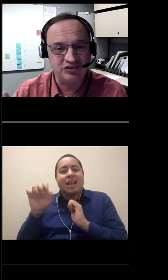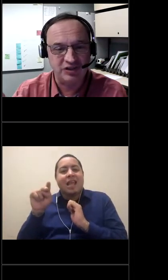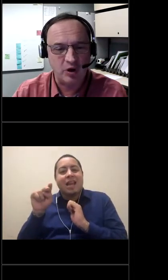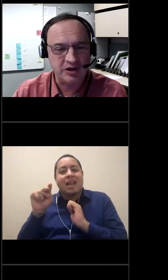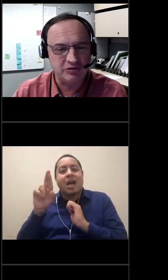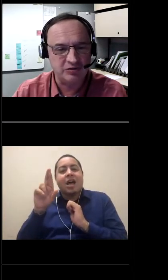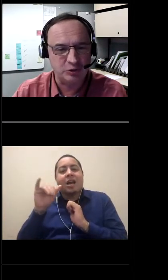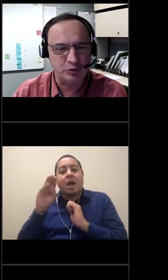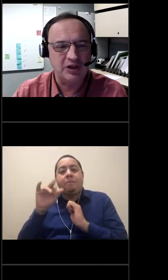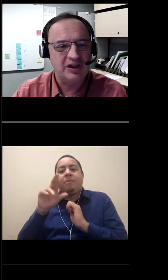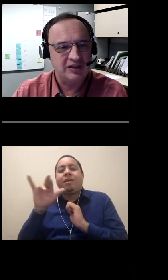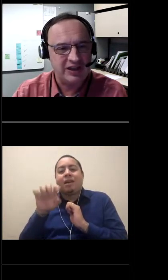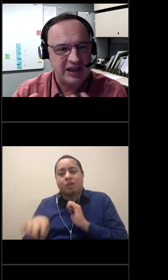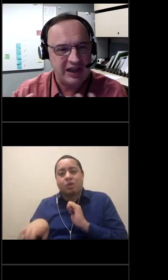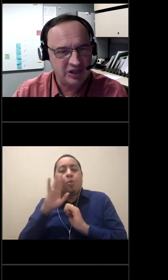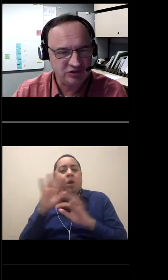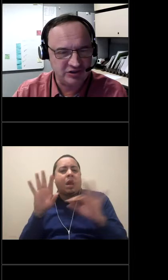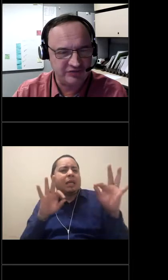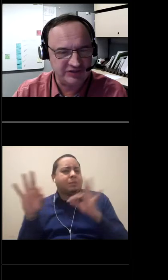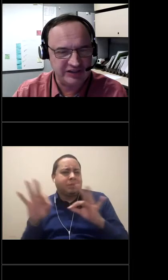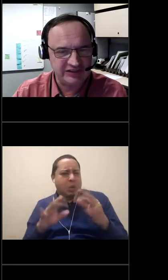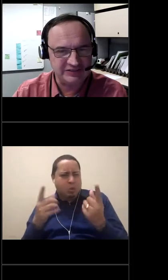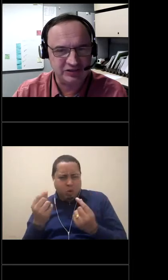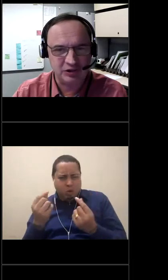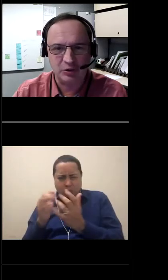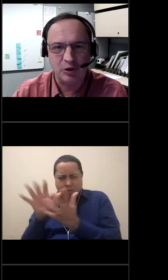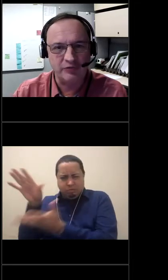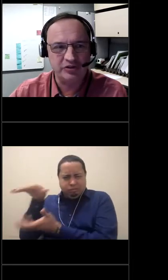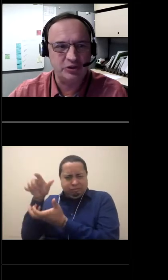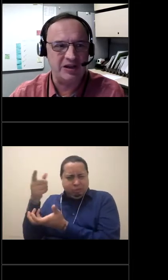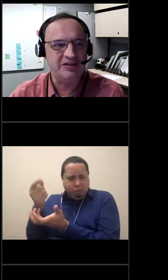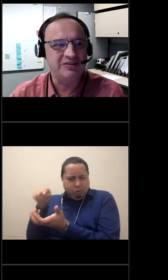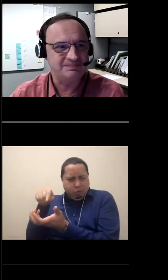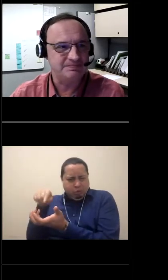She's going to walk you through the application of the data. So over to you, Ellen.